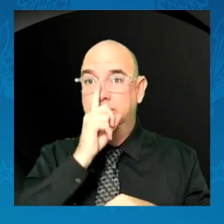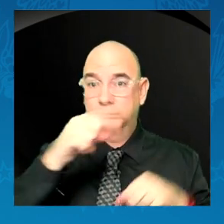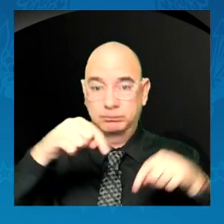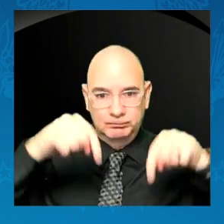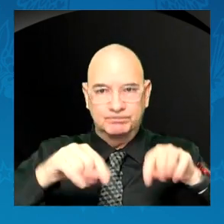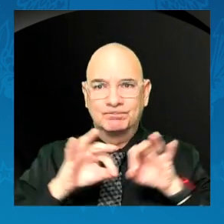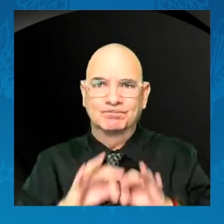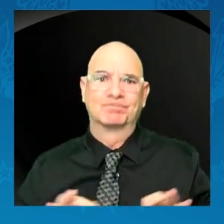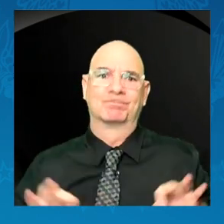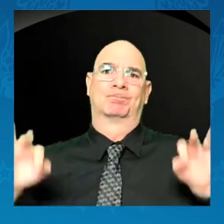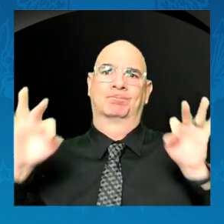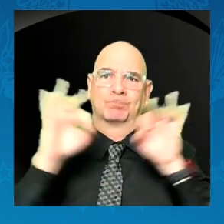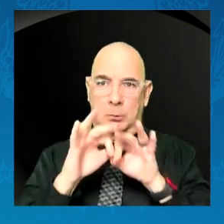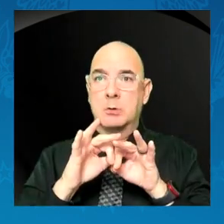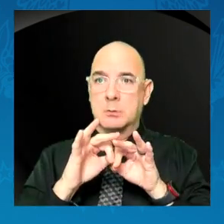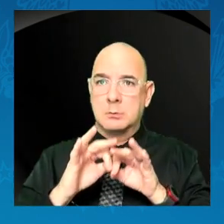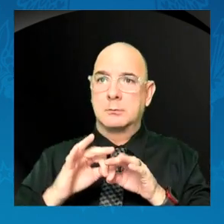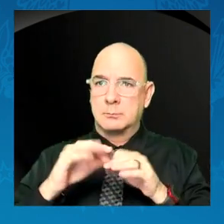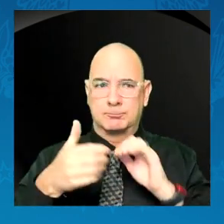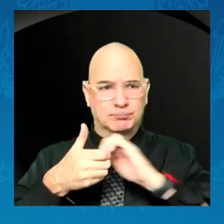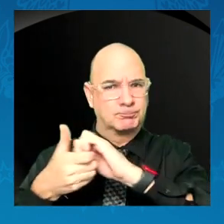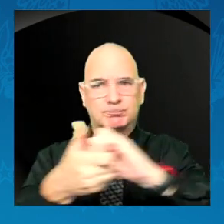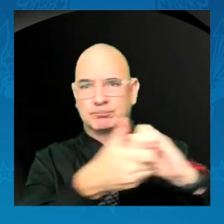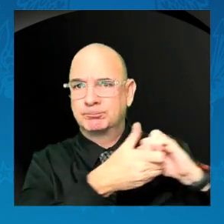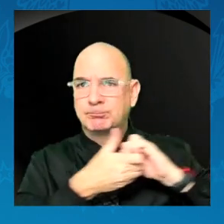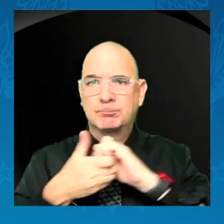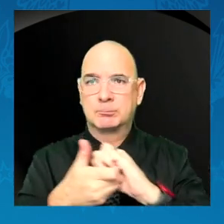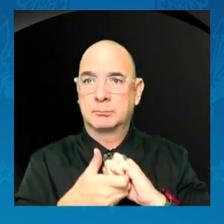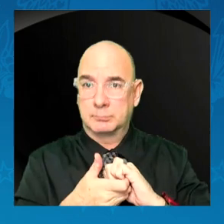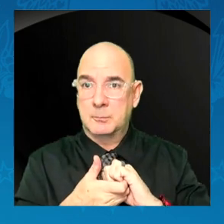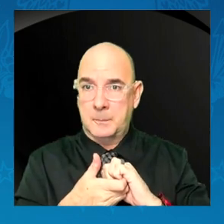to confront our country's most pressing space challenges.